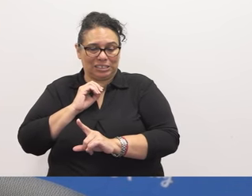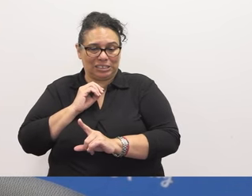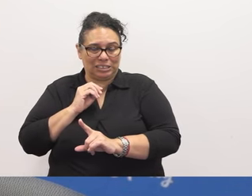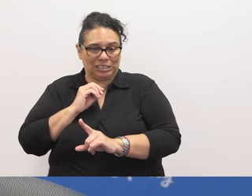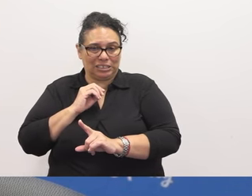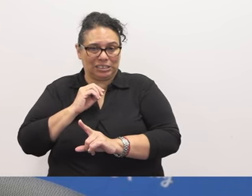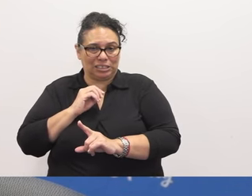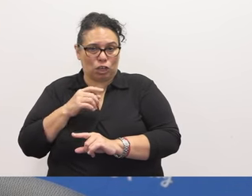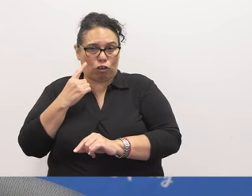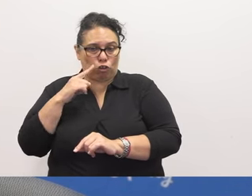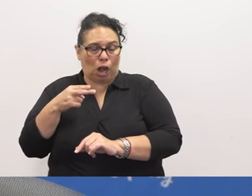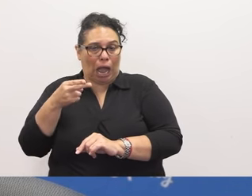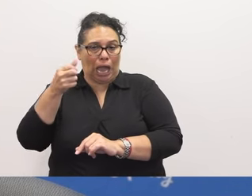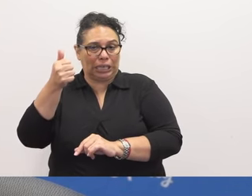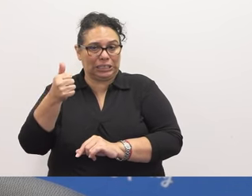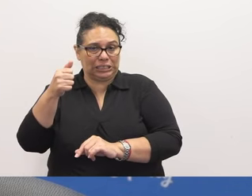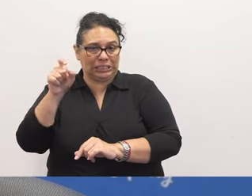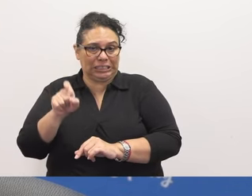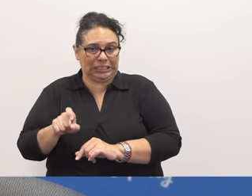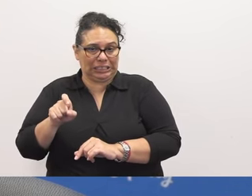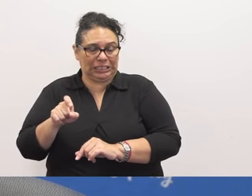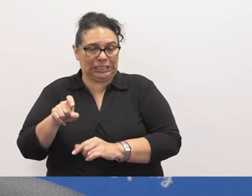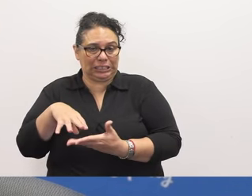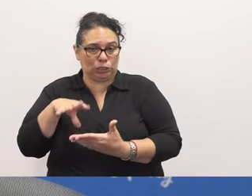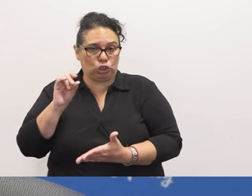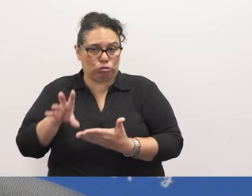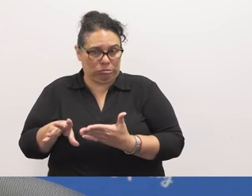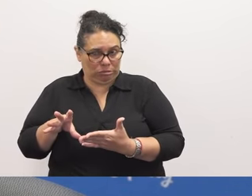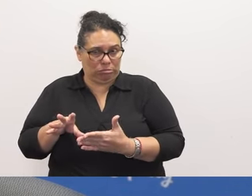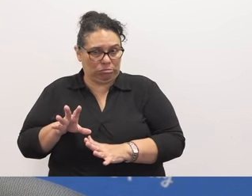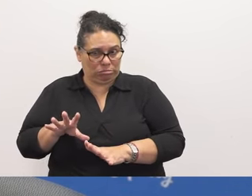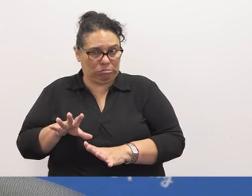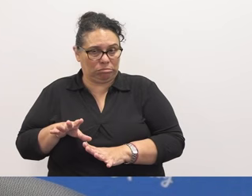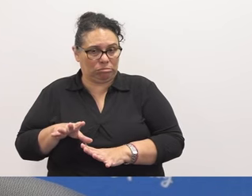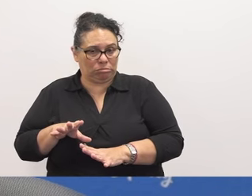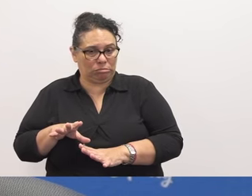for our highest needs students to the extent where we're closing gaps,